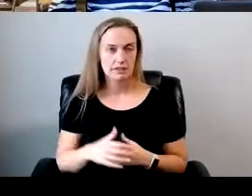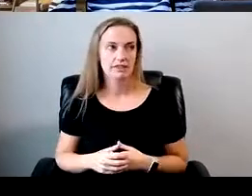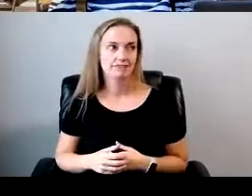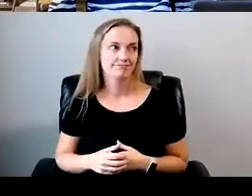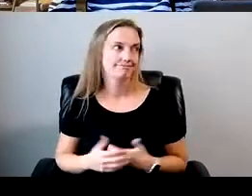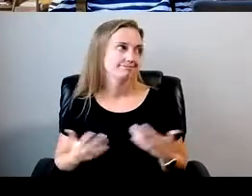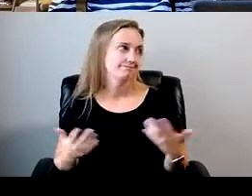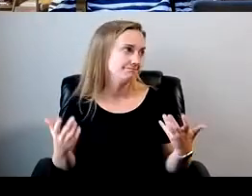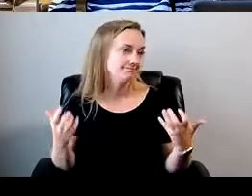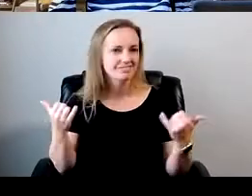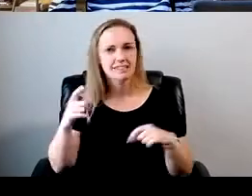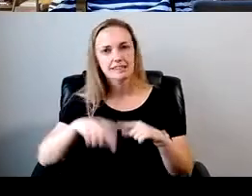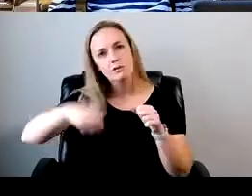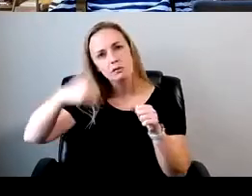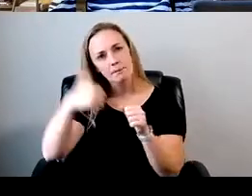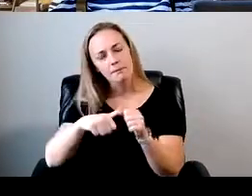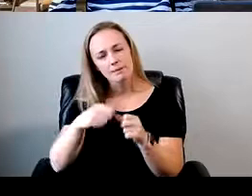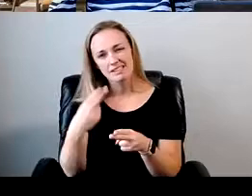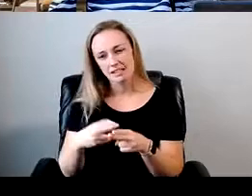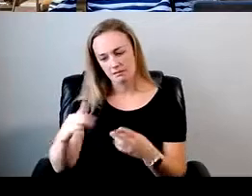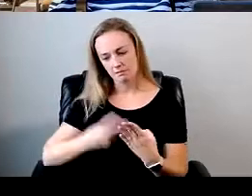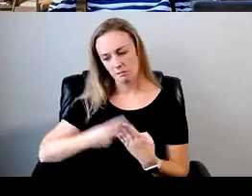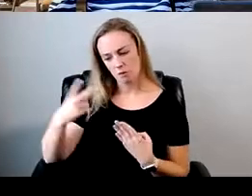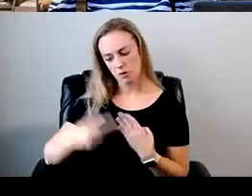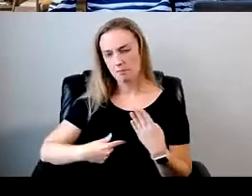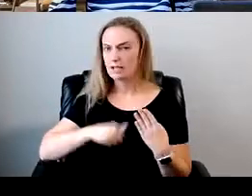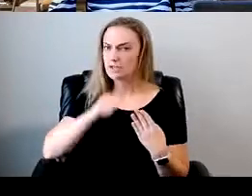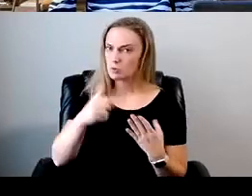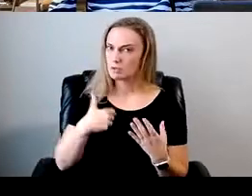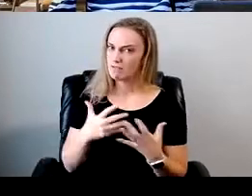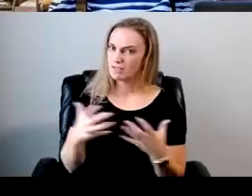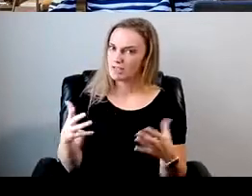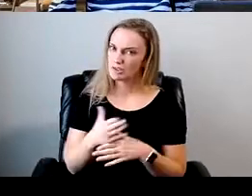I can't remember that name of that program, but I don't have a lot to share here, unfortunately.